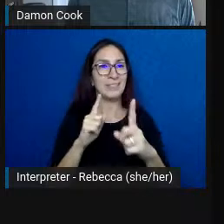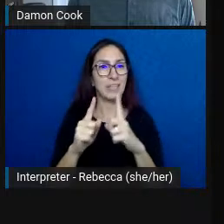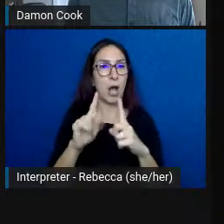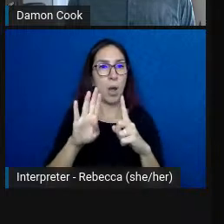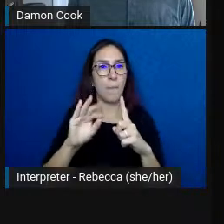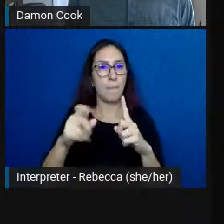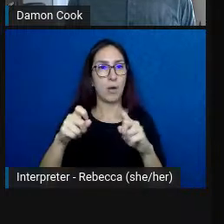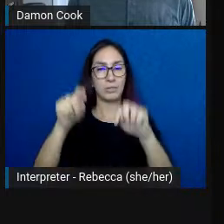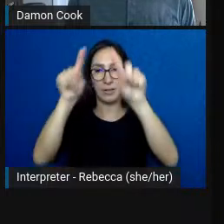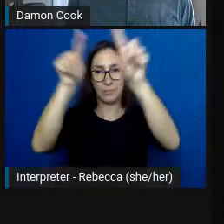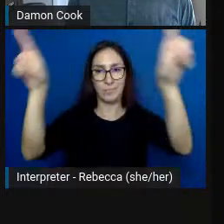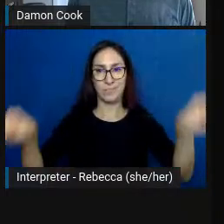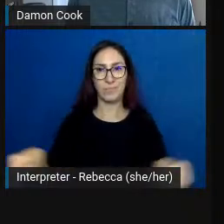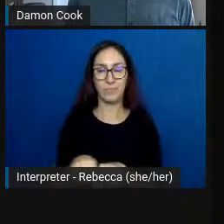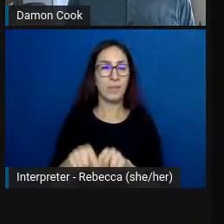to distinguish the boundaries between the actual